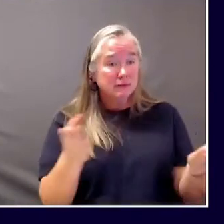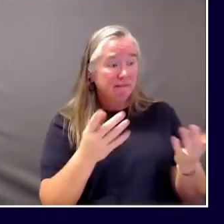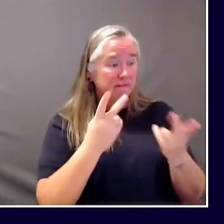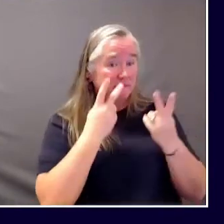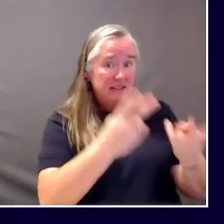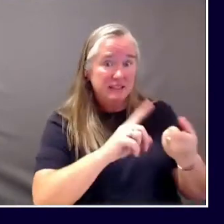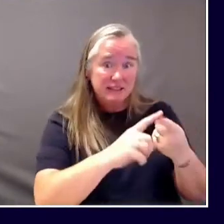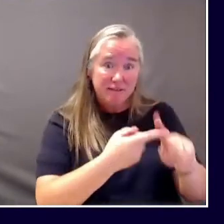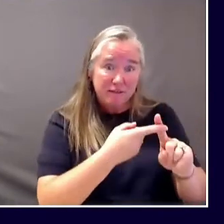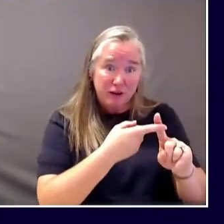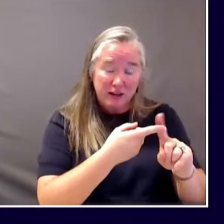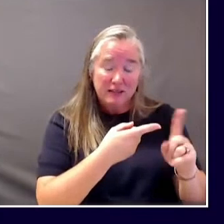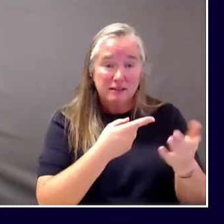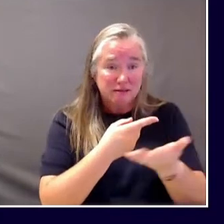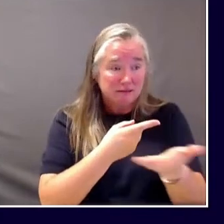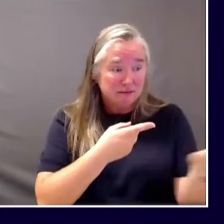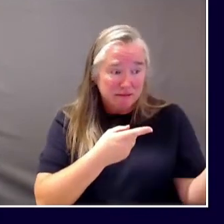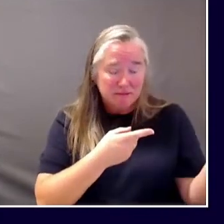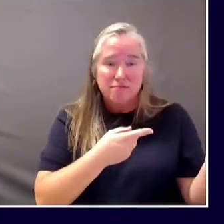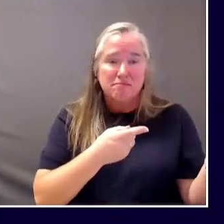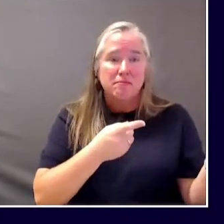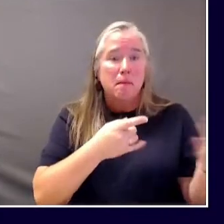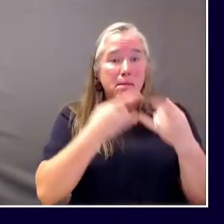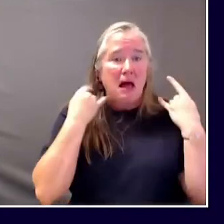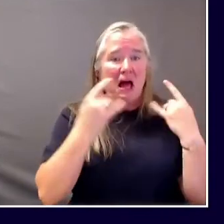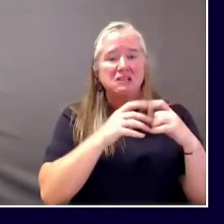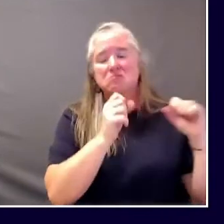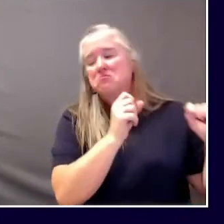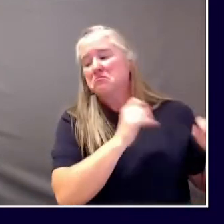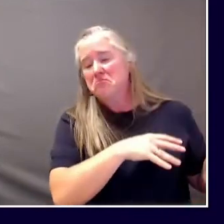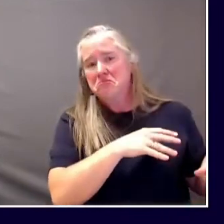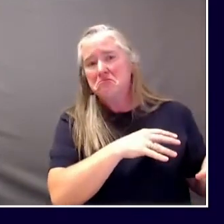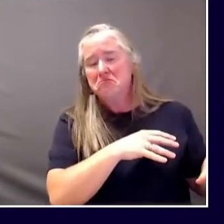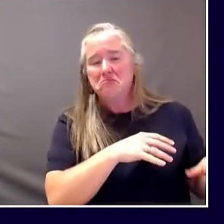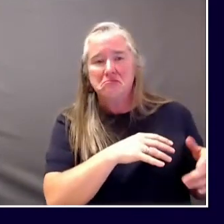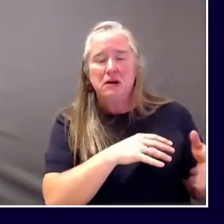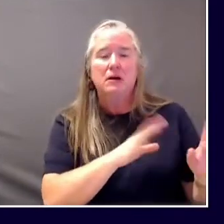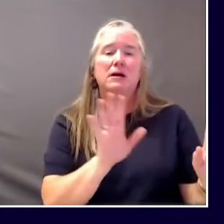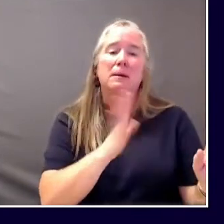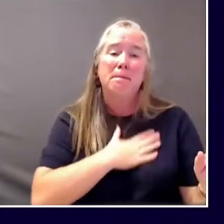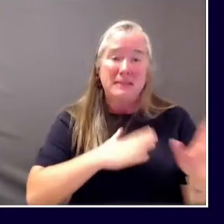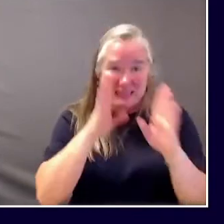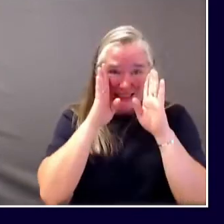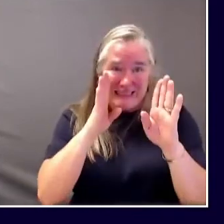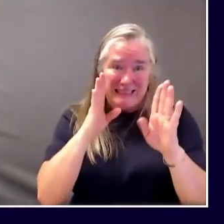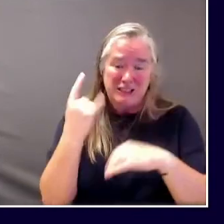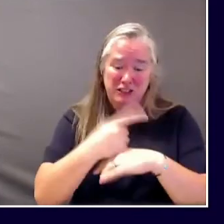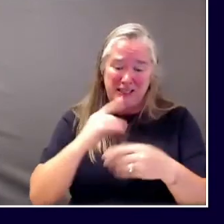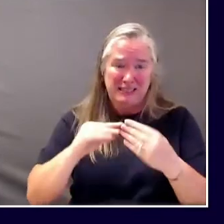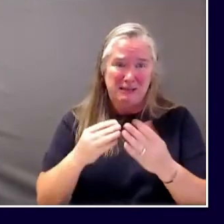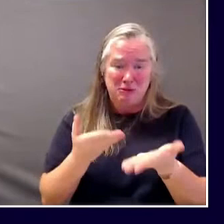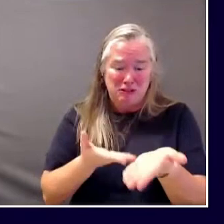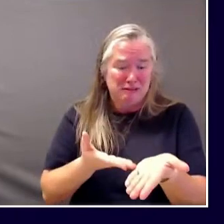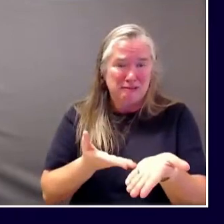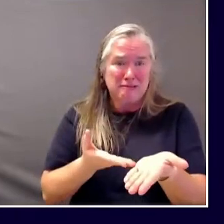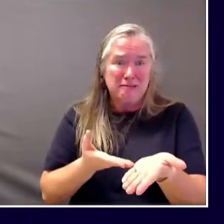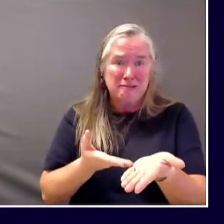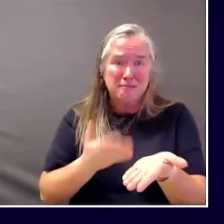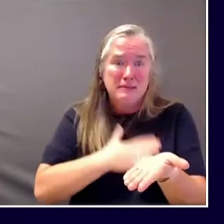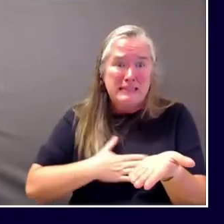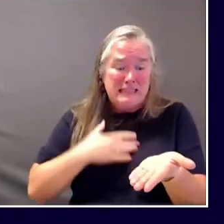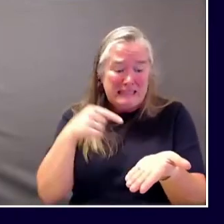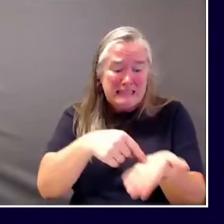today's data service the Clarion